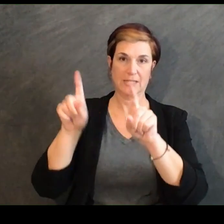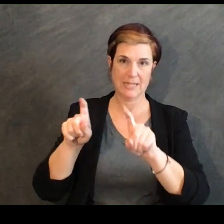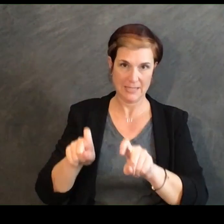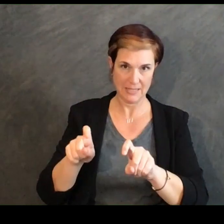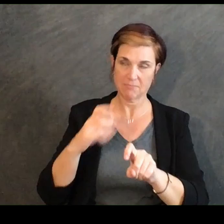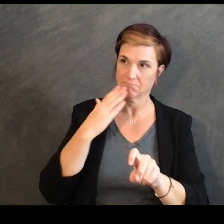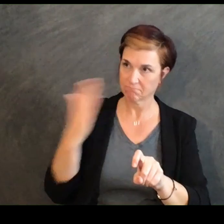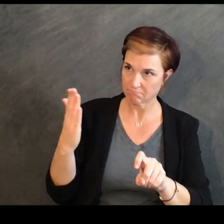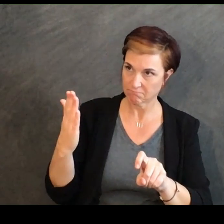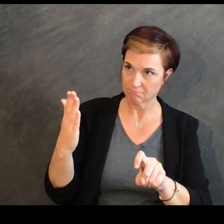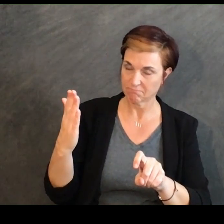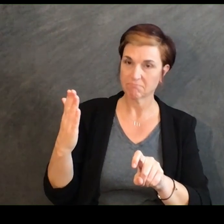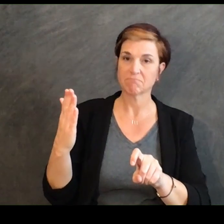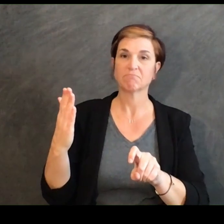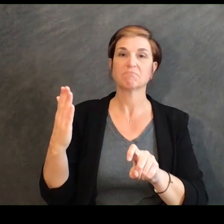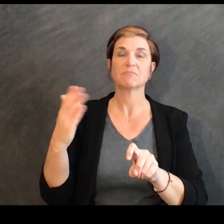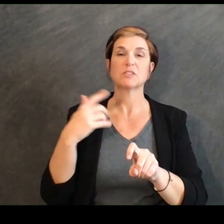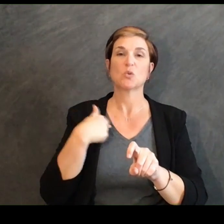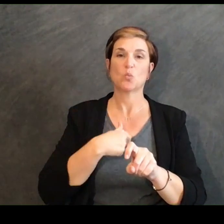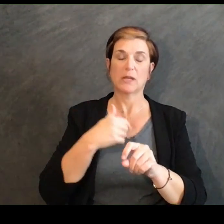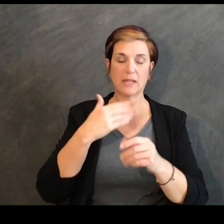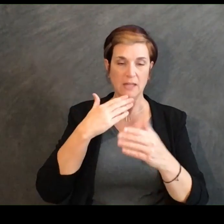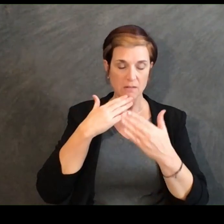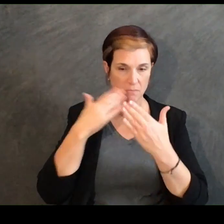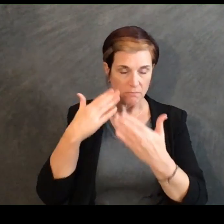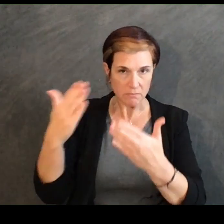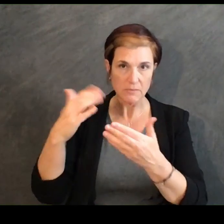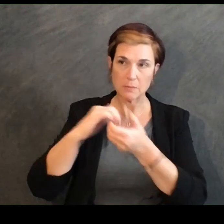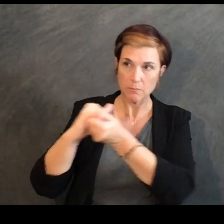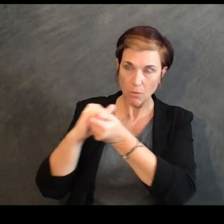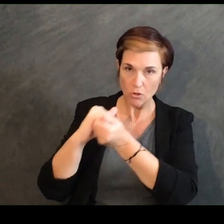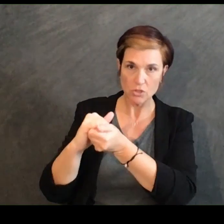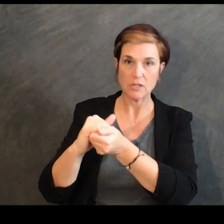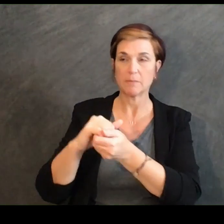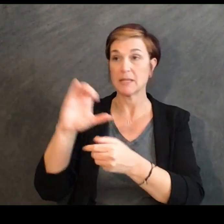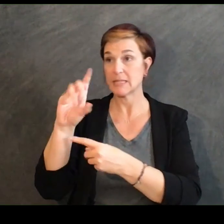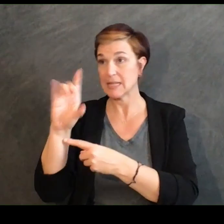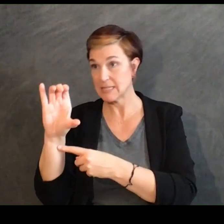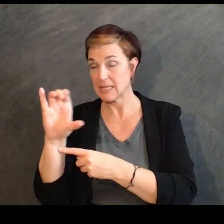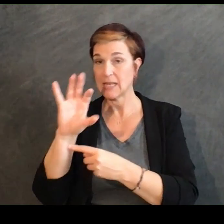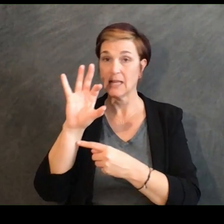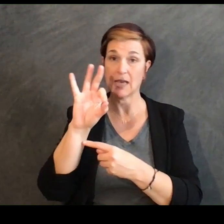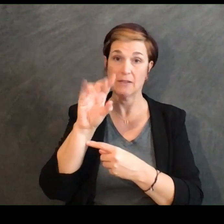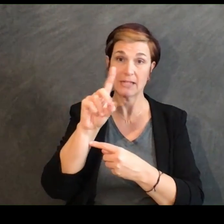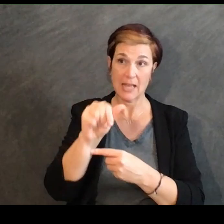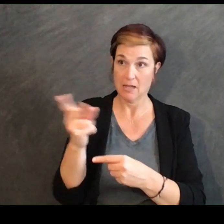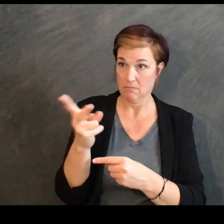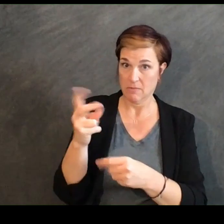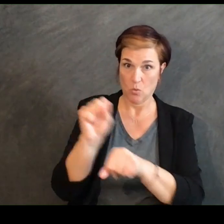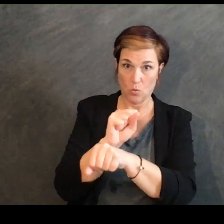really appreciate the partnership with the CDC and the FDA to get that to market as fast as possible because it's critical for us to make that available